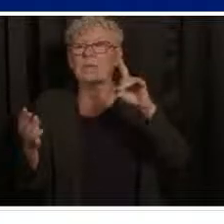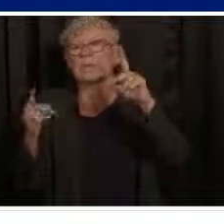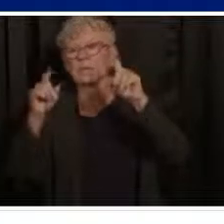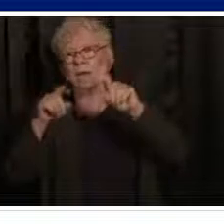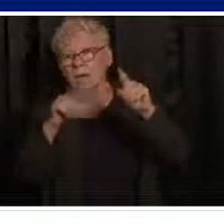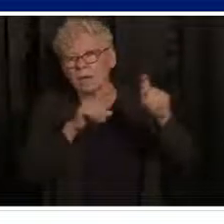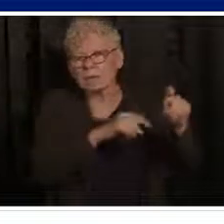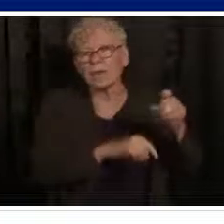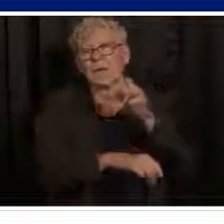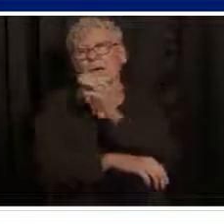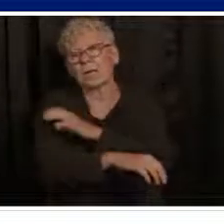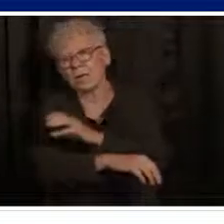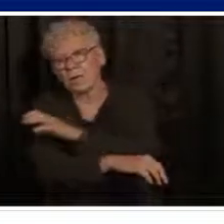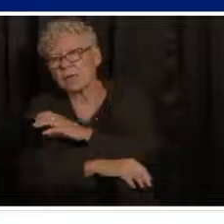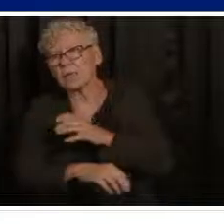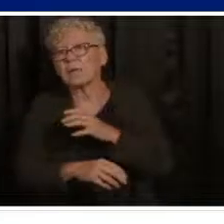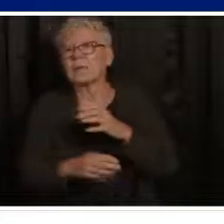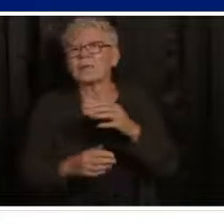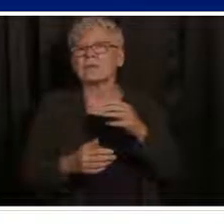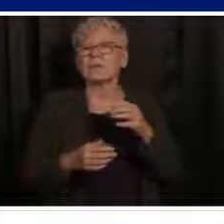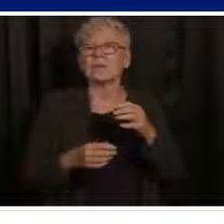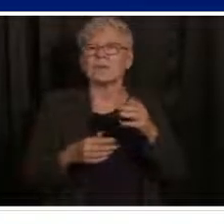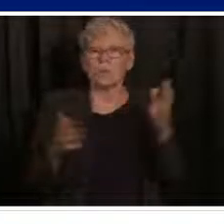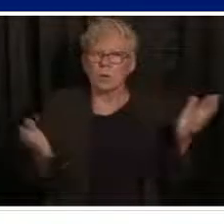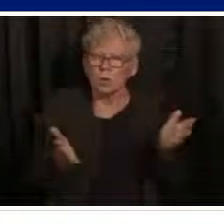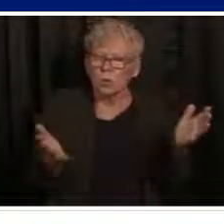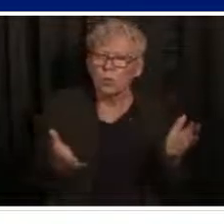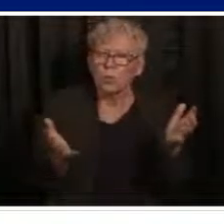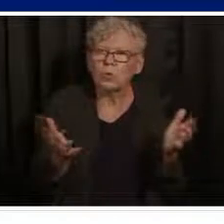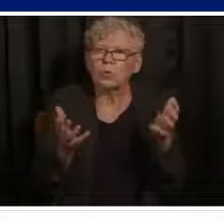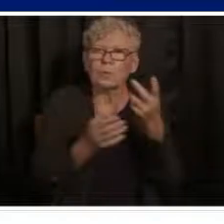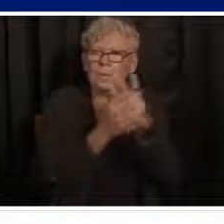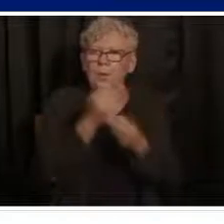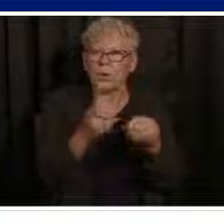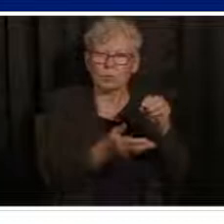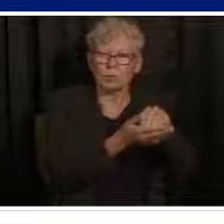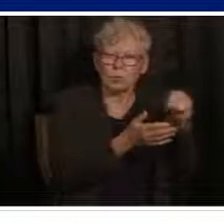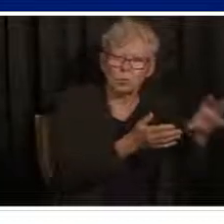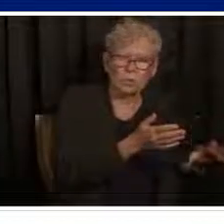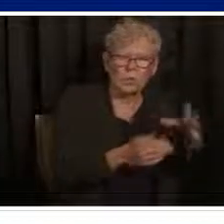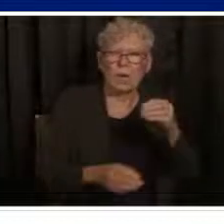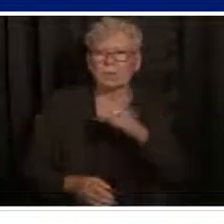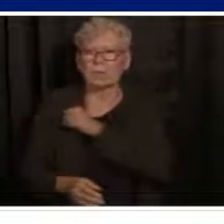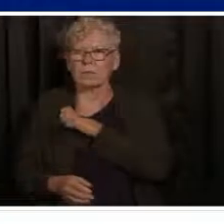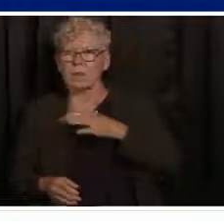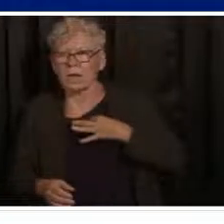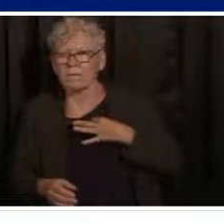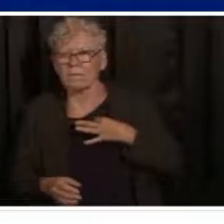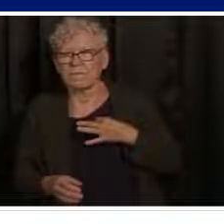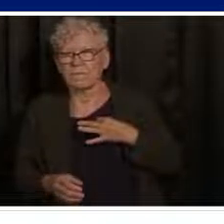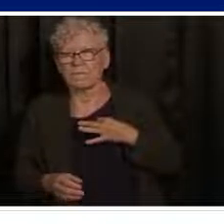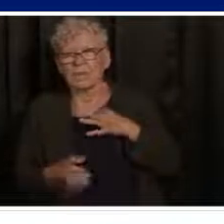things to strongly encourage our faculty staff students get vaccinated with Amazon's help though. we're now going to be